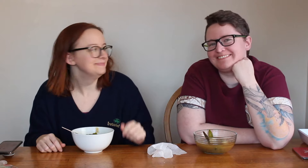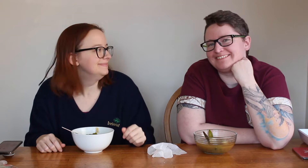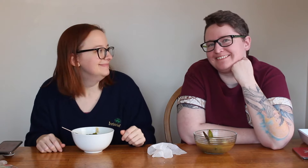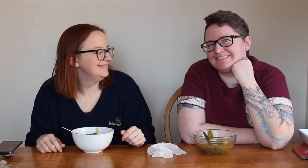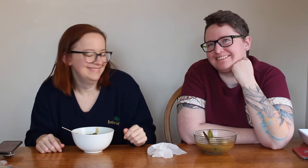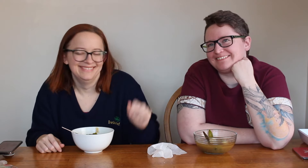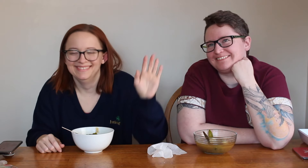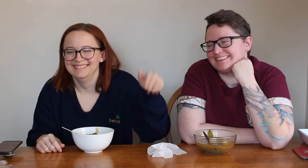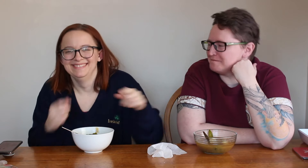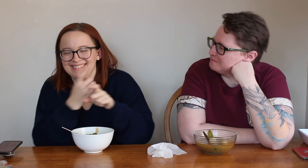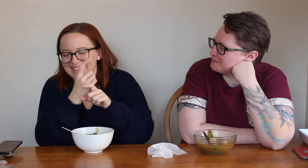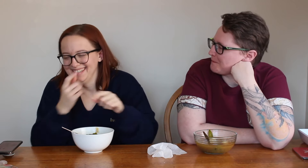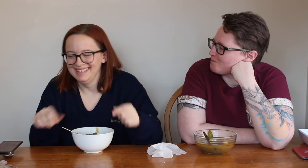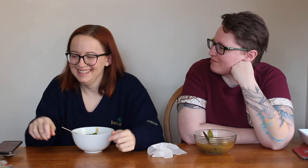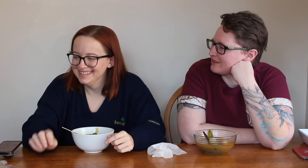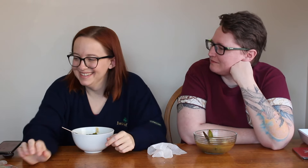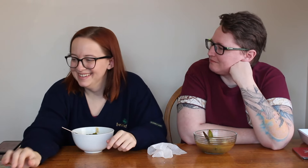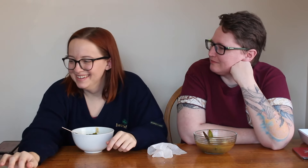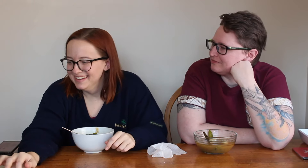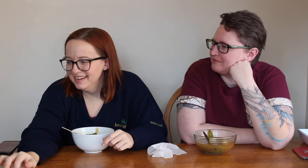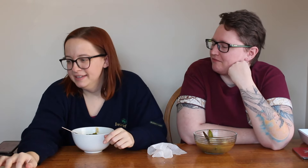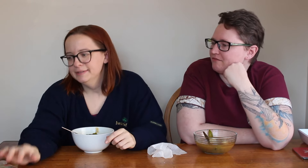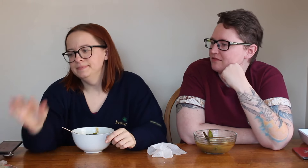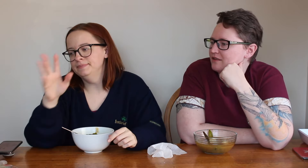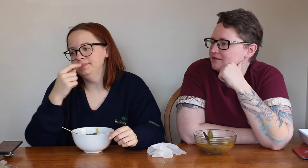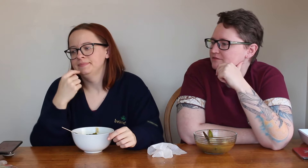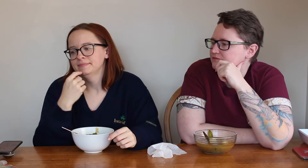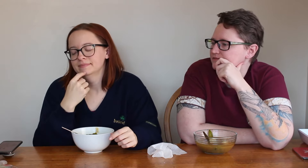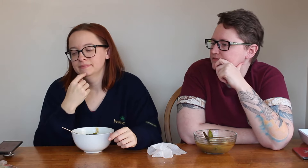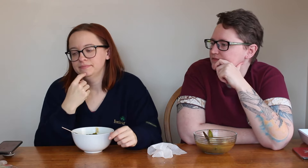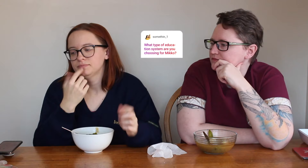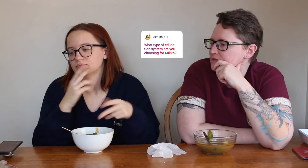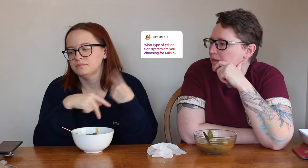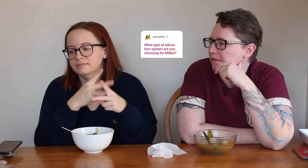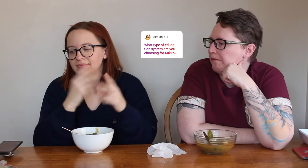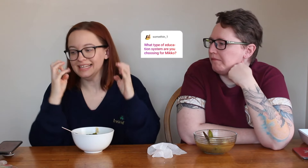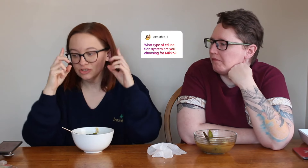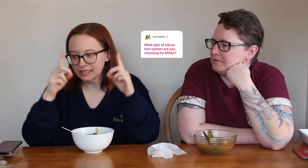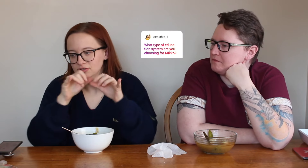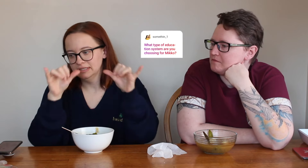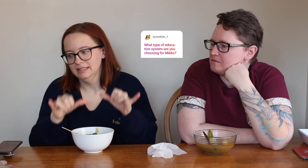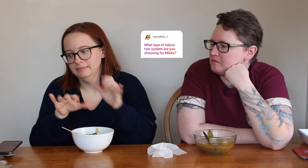70/30 maybe, something like that. Something like that! More sign than voice, though. What do you do?